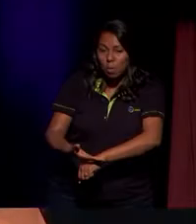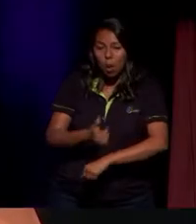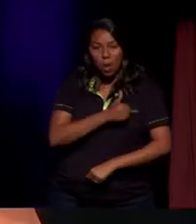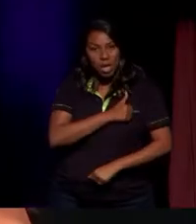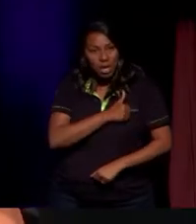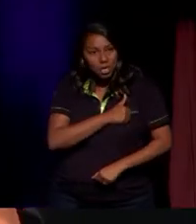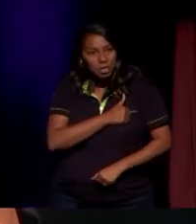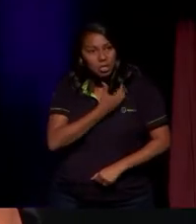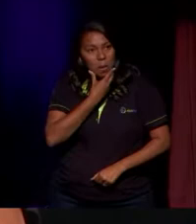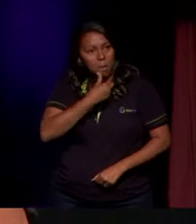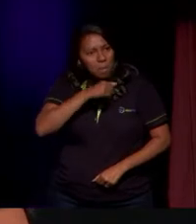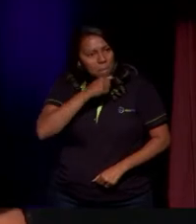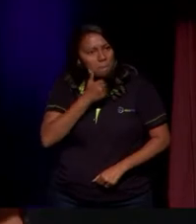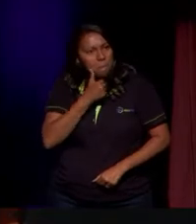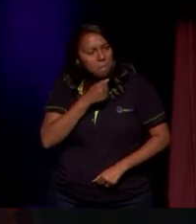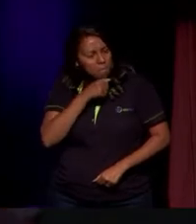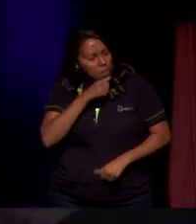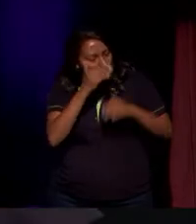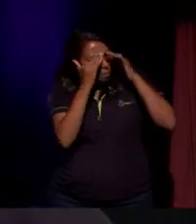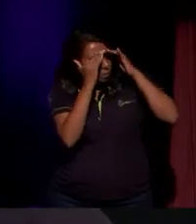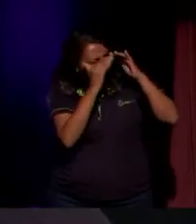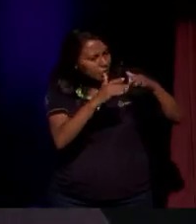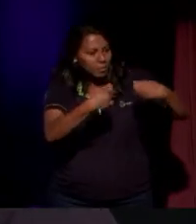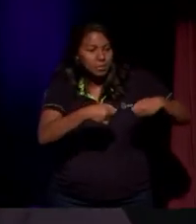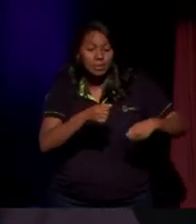then, in this case of mixed marriages,